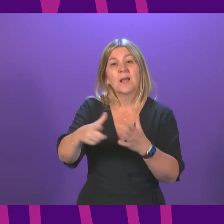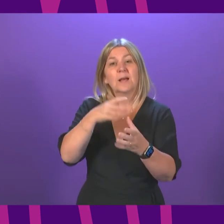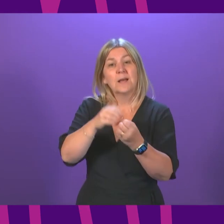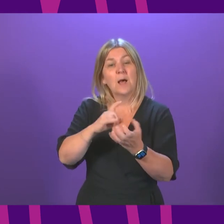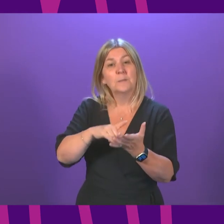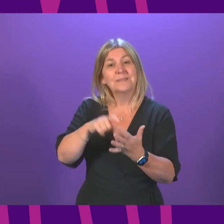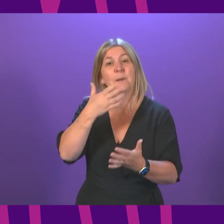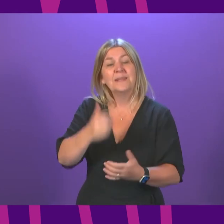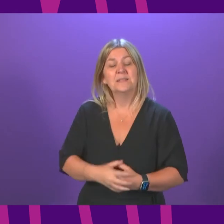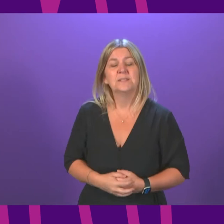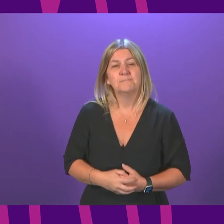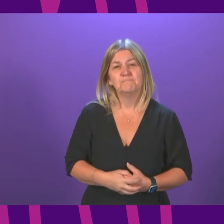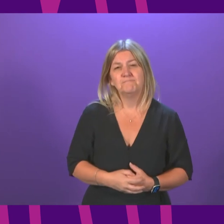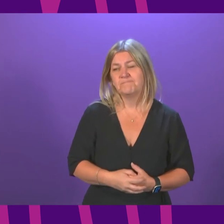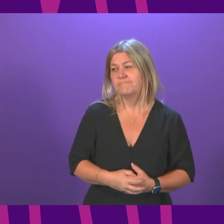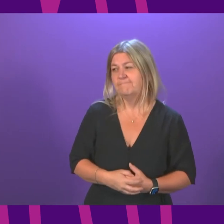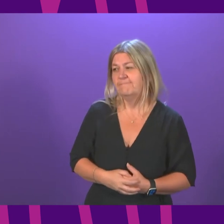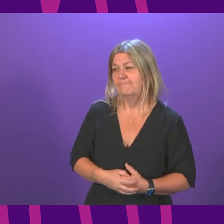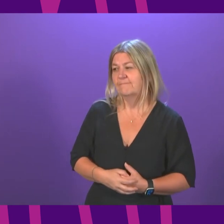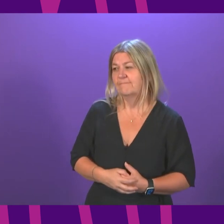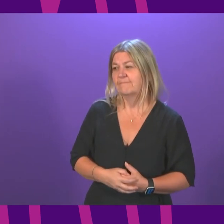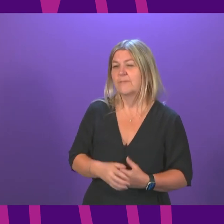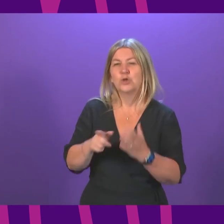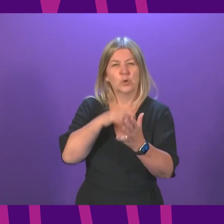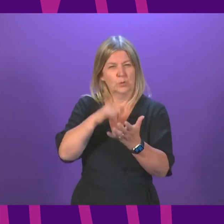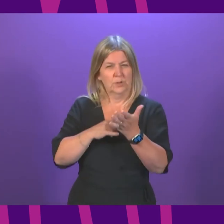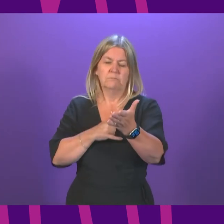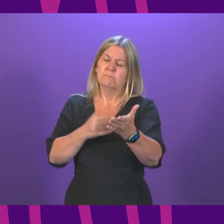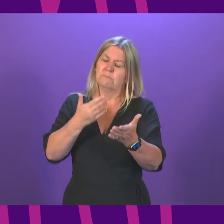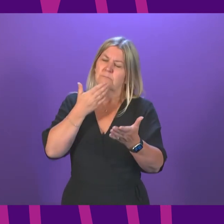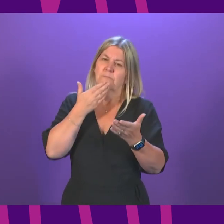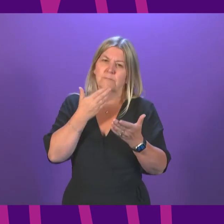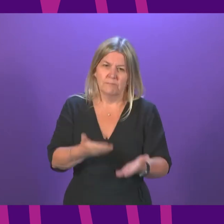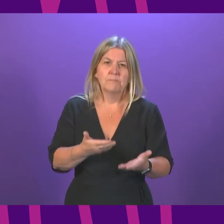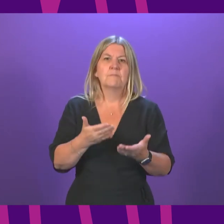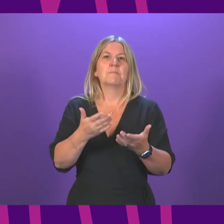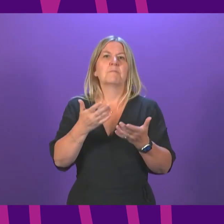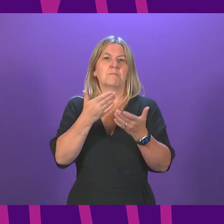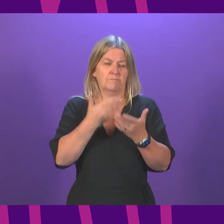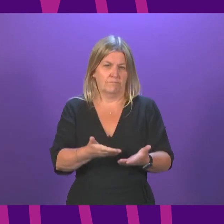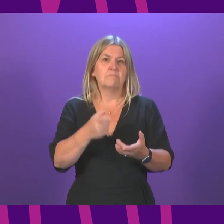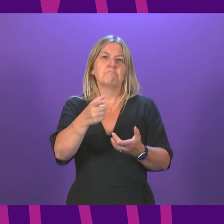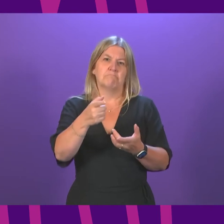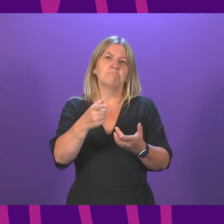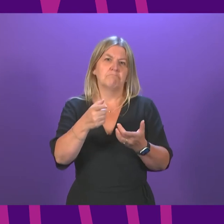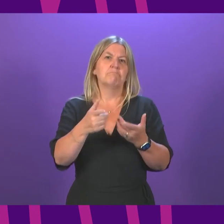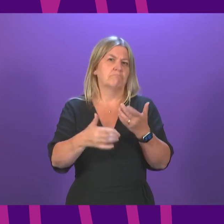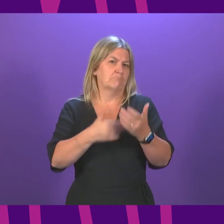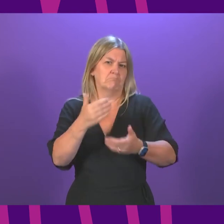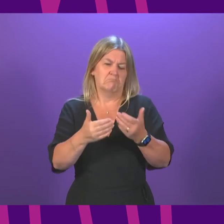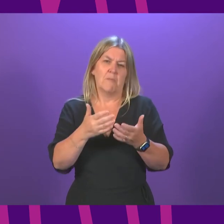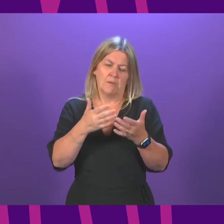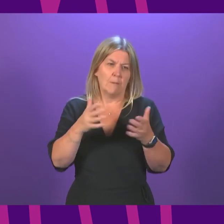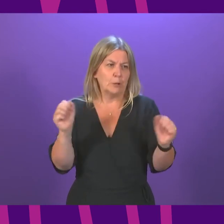I am very pleased that we have reached agreement on this important provision. The point of